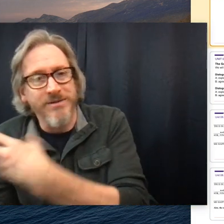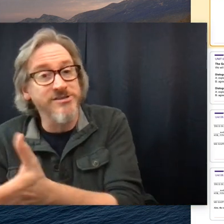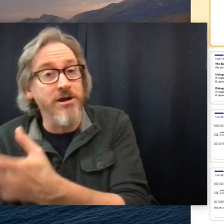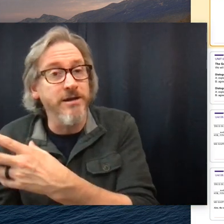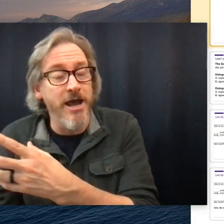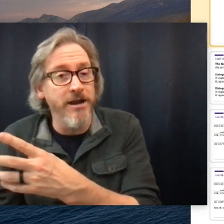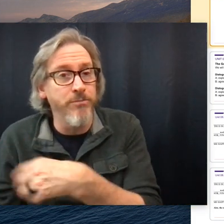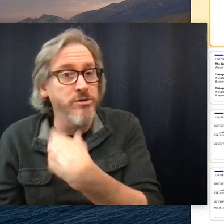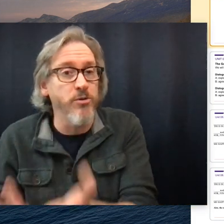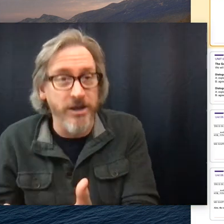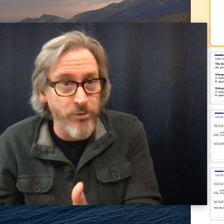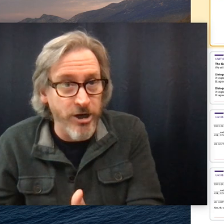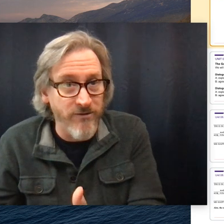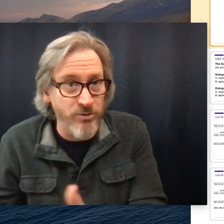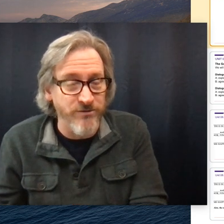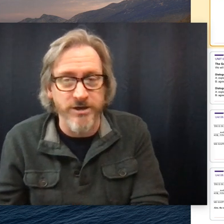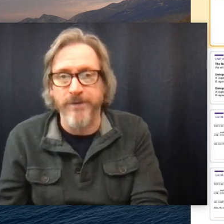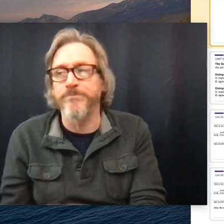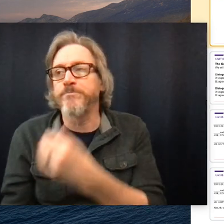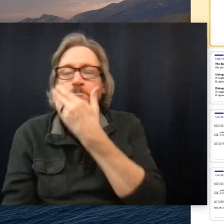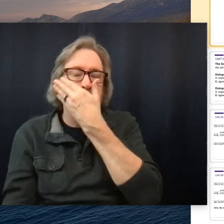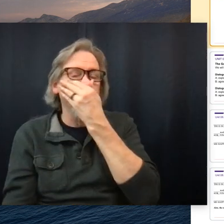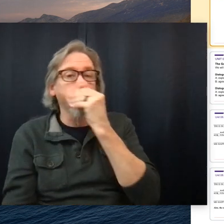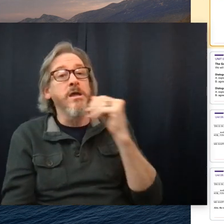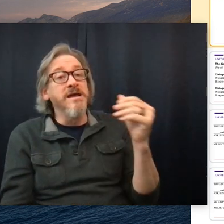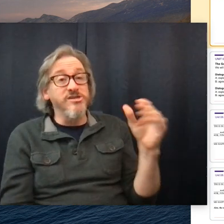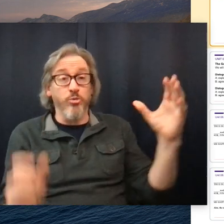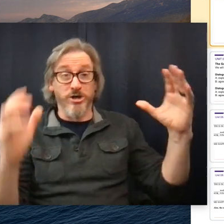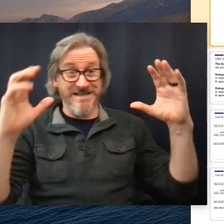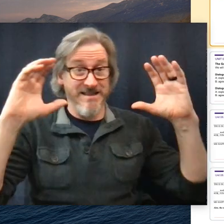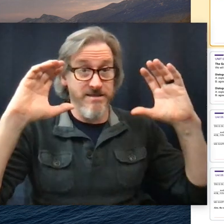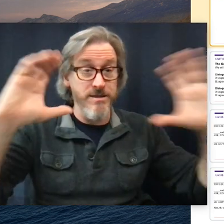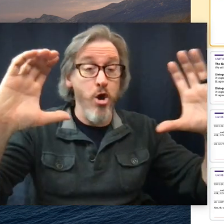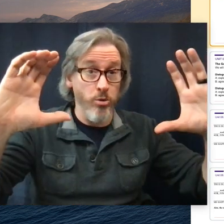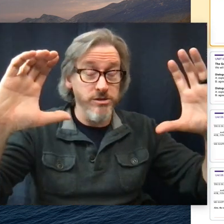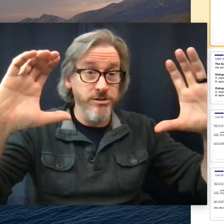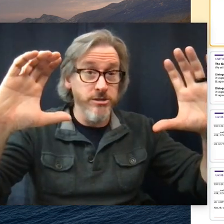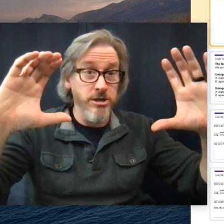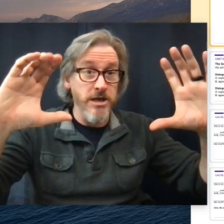restaurant and postponing it putting off to a different day so we're going to take those